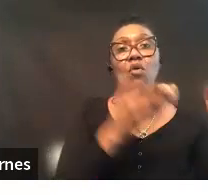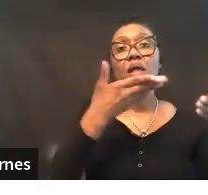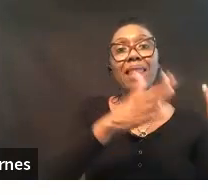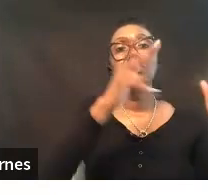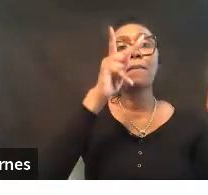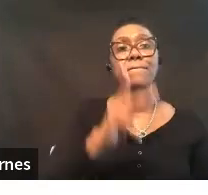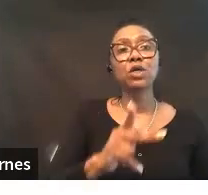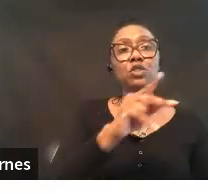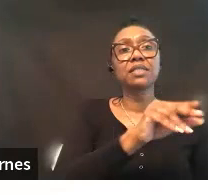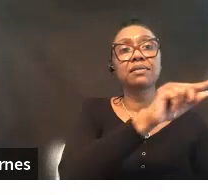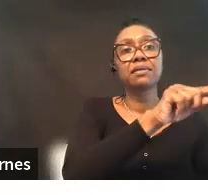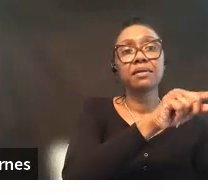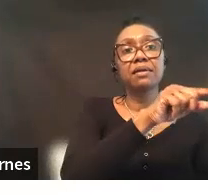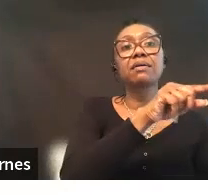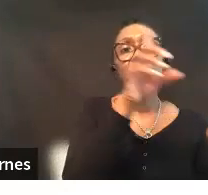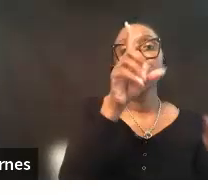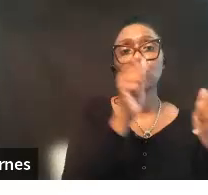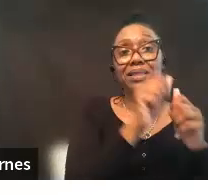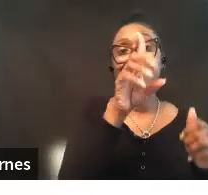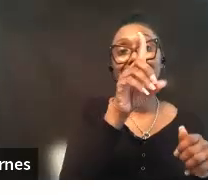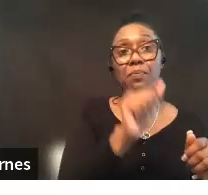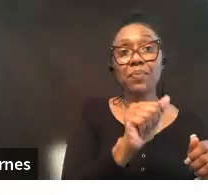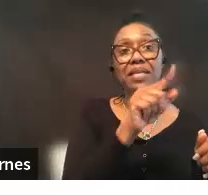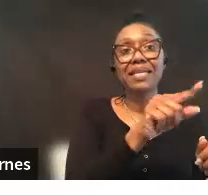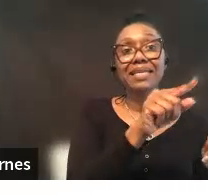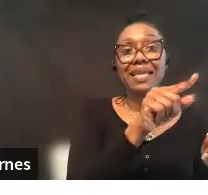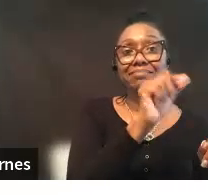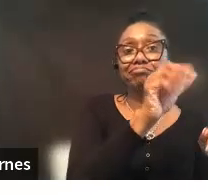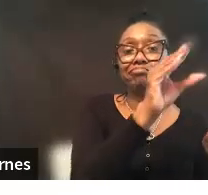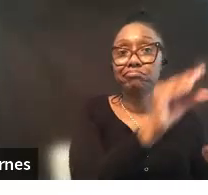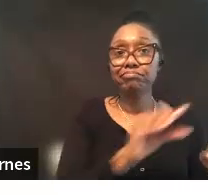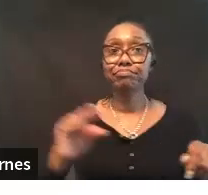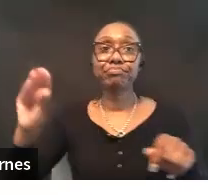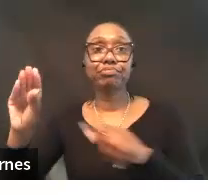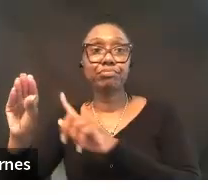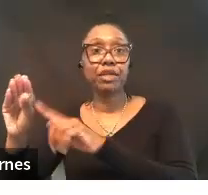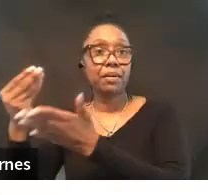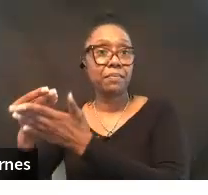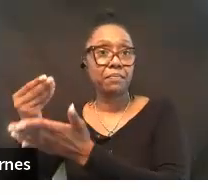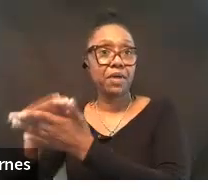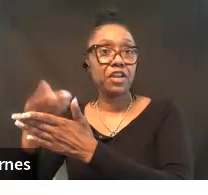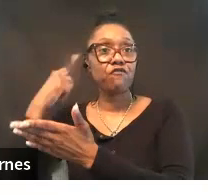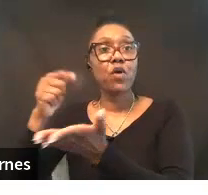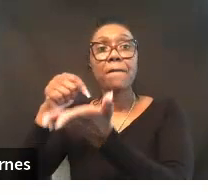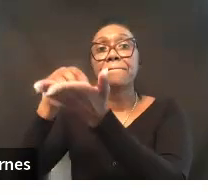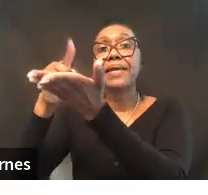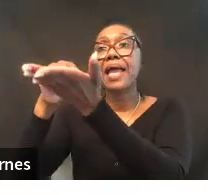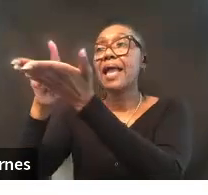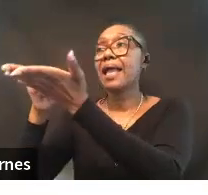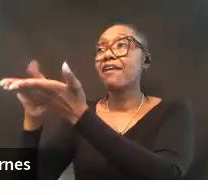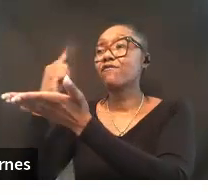And no resources for a specified period of time in order to pay for items and services needed to achieve a work go.